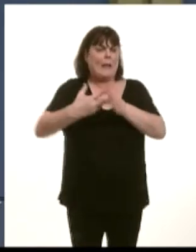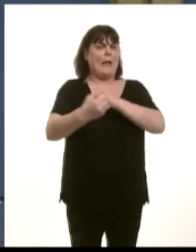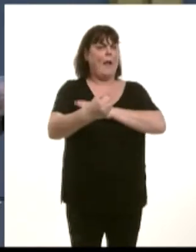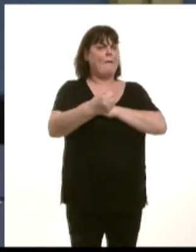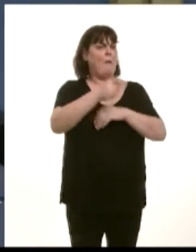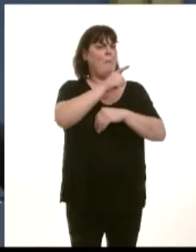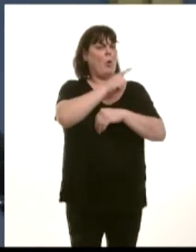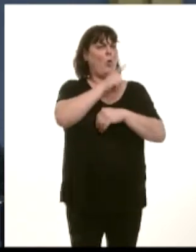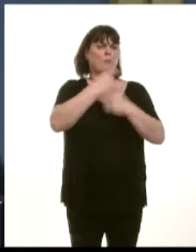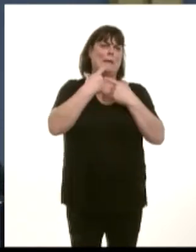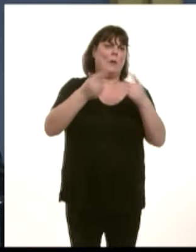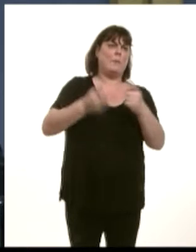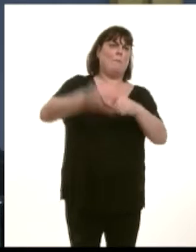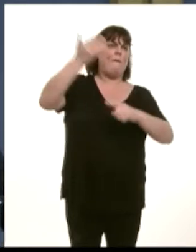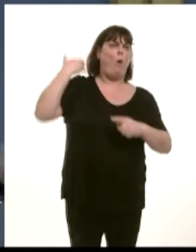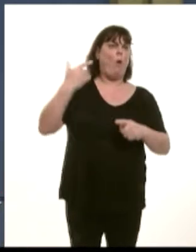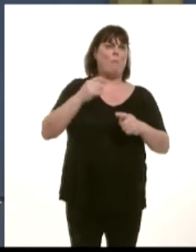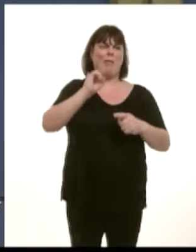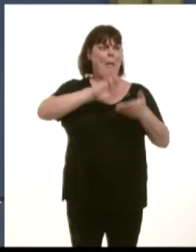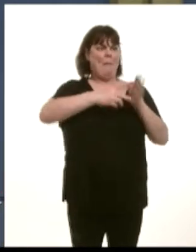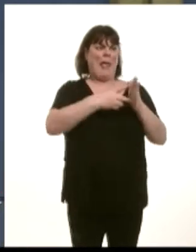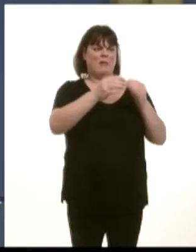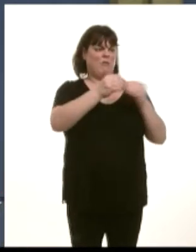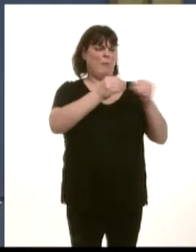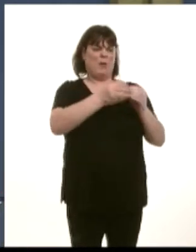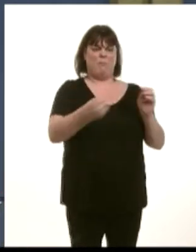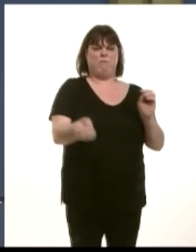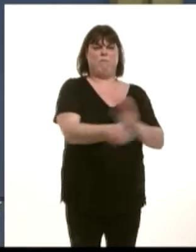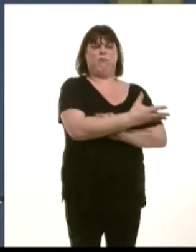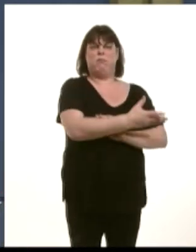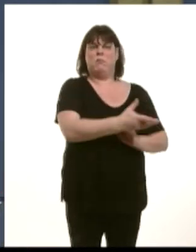are now being ripped up and put in the bin.